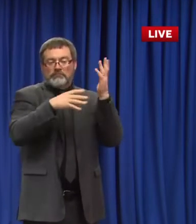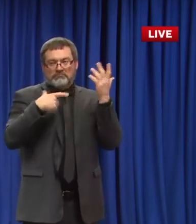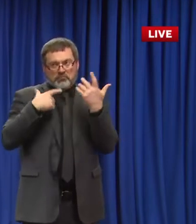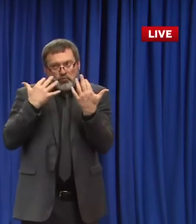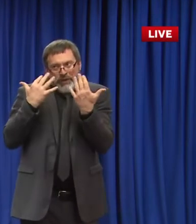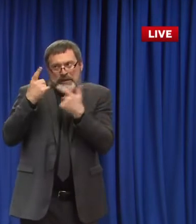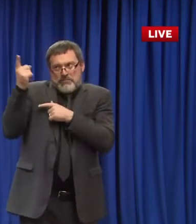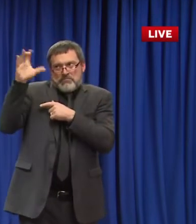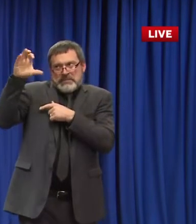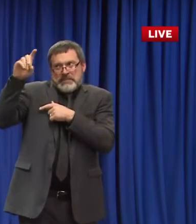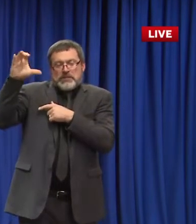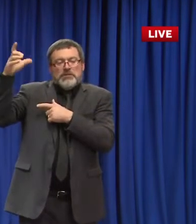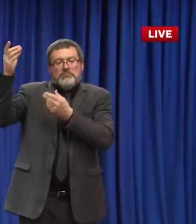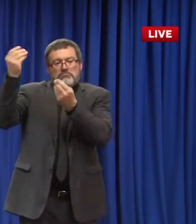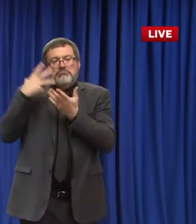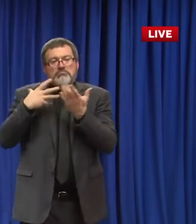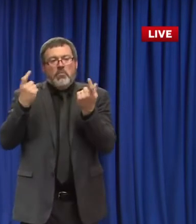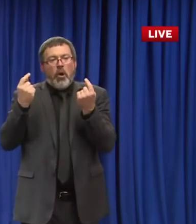AND AGAIN, WE’LL WAIT TO THAT SEE WHAT THE GUIDANCE LOOKS.